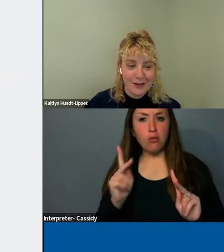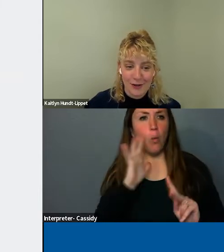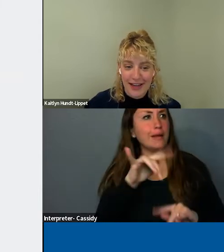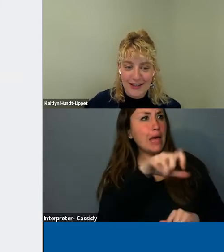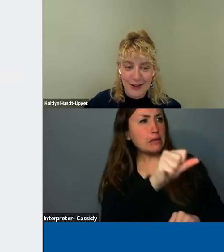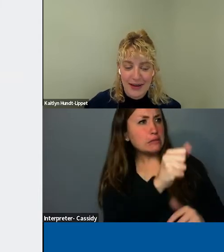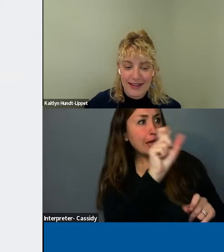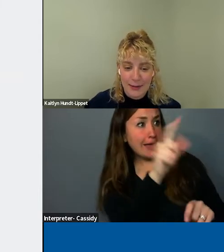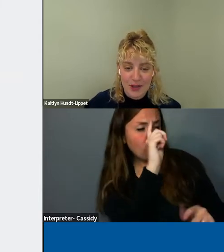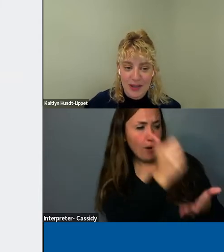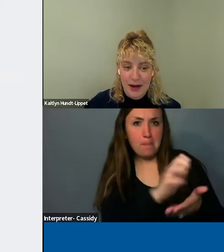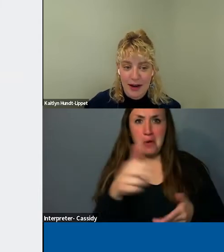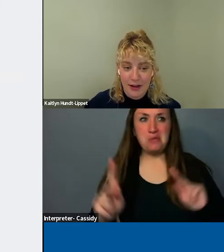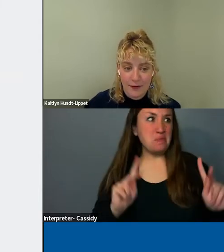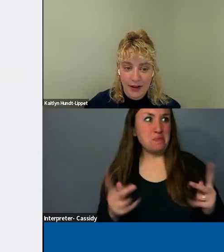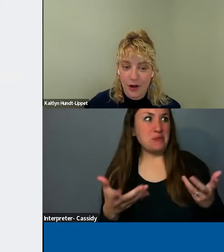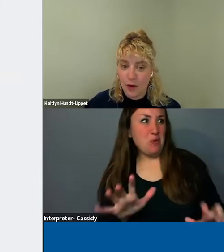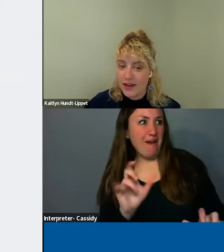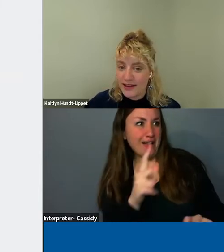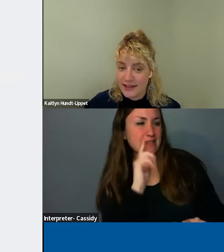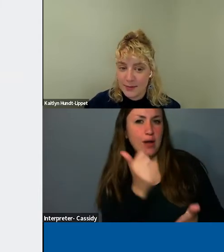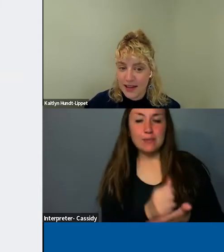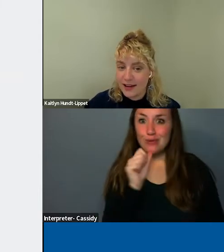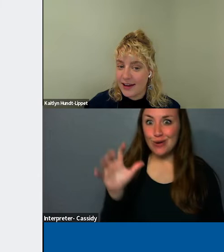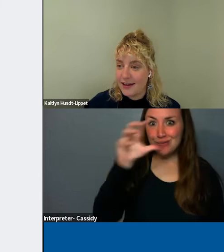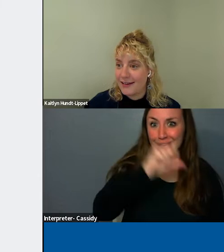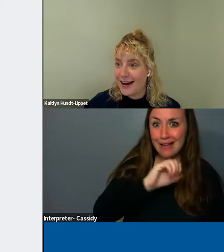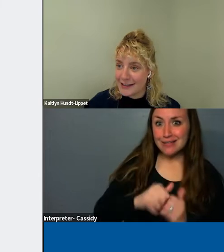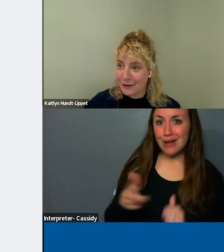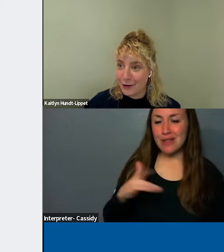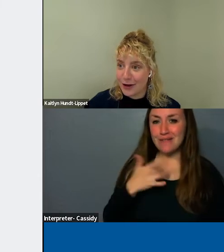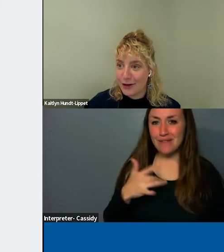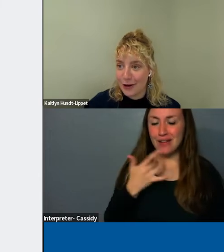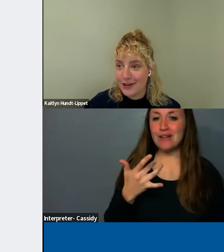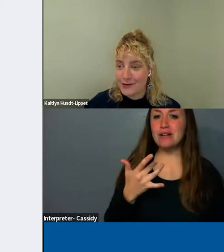Don't guess or make assumptions about how they feel or why they did something. Again, ask if you wanna know.